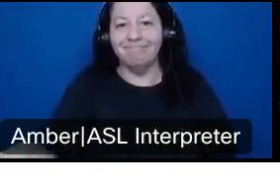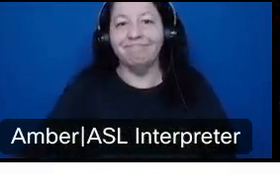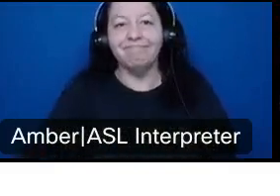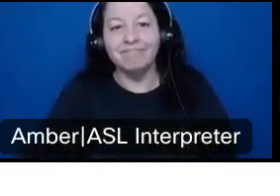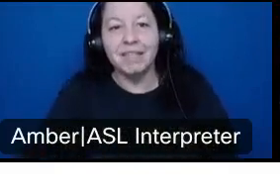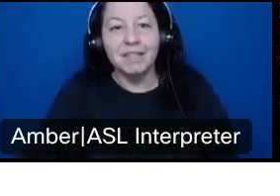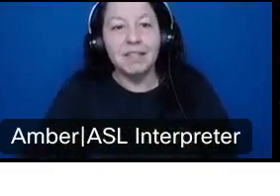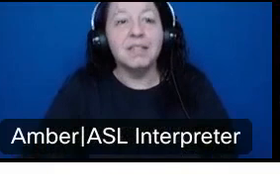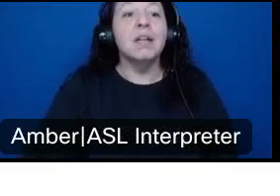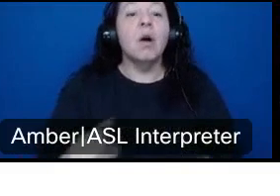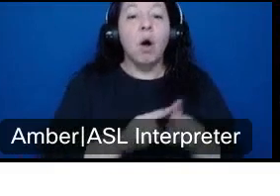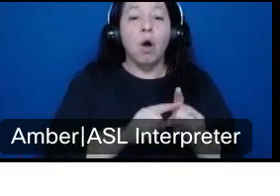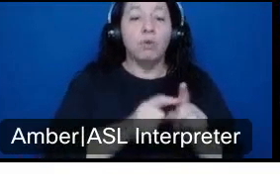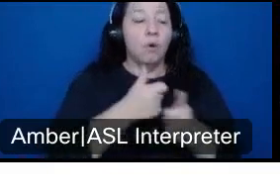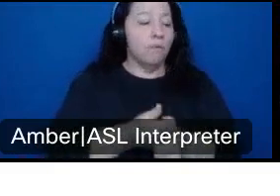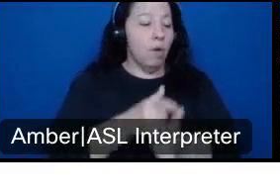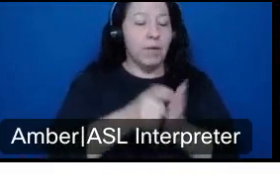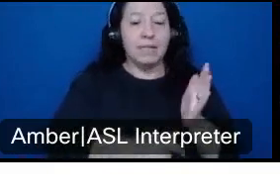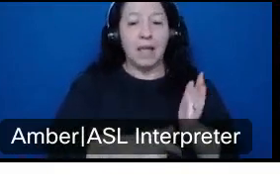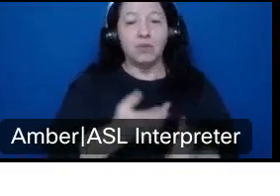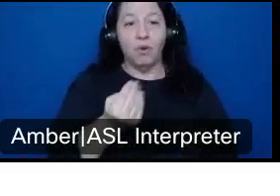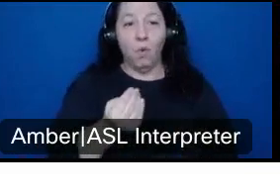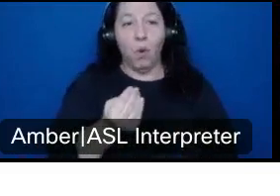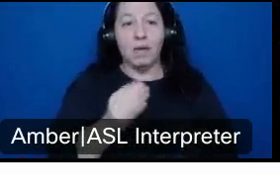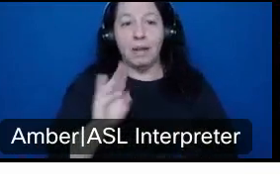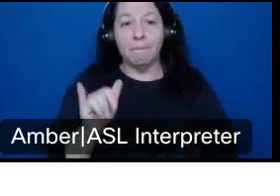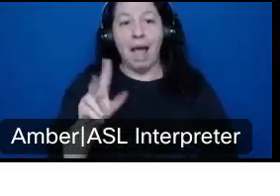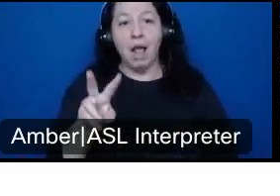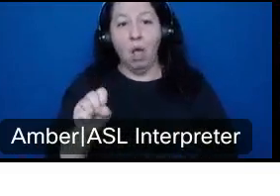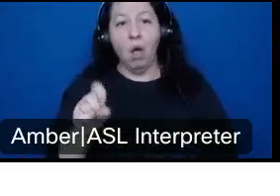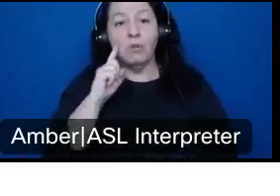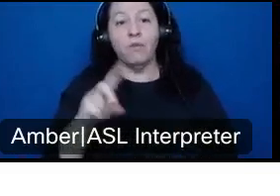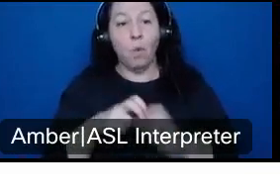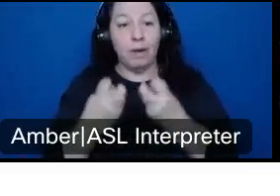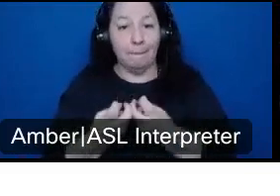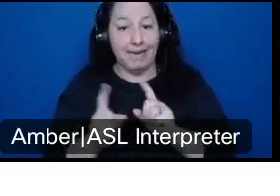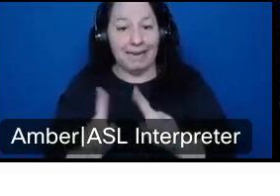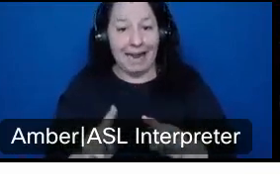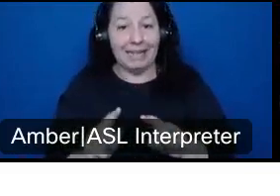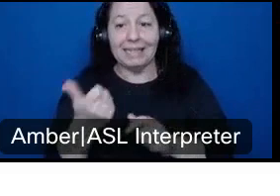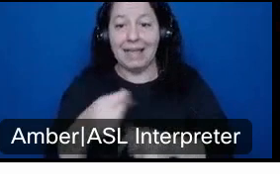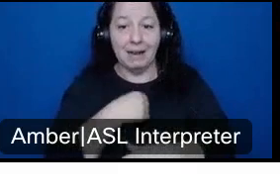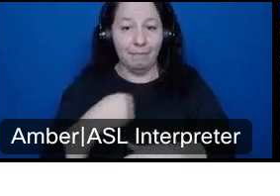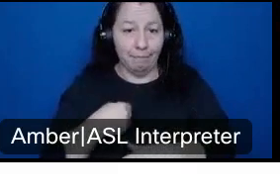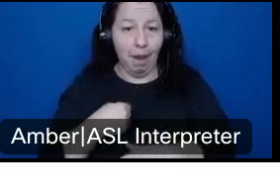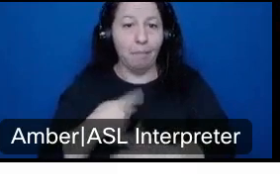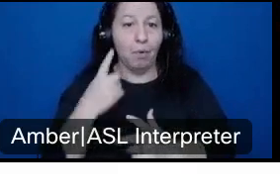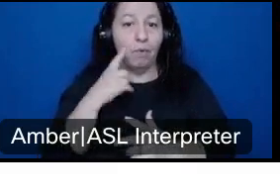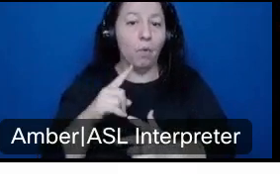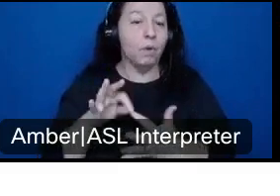According to section 14 of the bylaws committee attendance. If any member of a standing or special committee of the board will not be present.